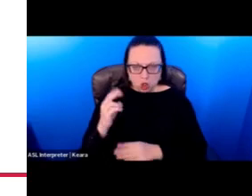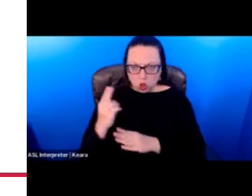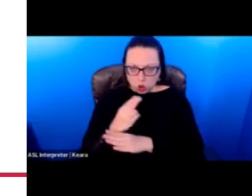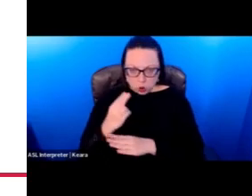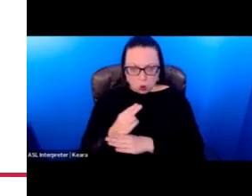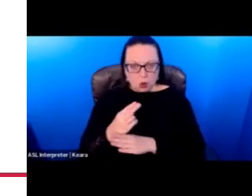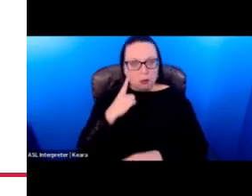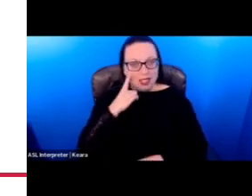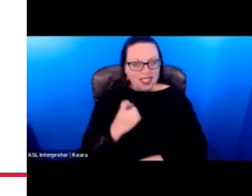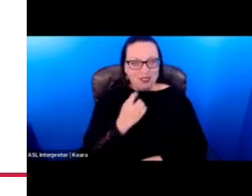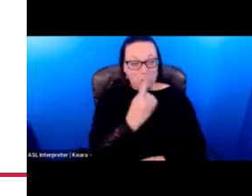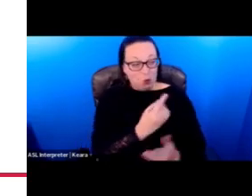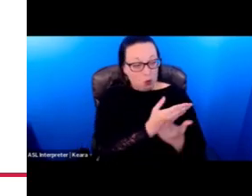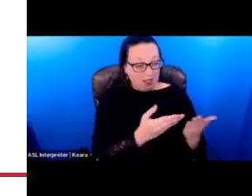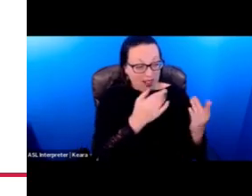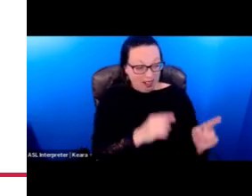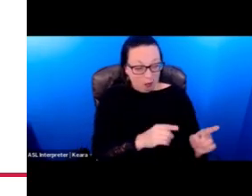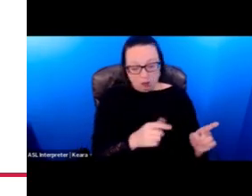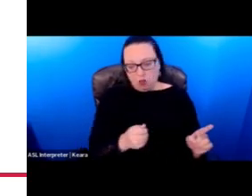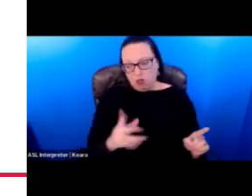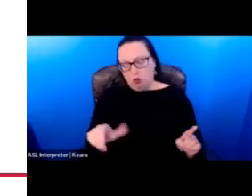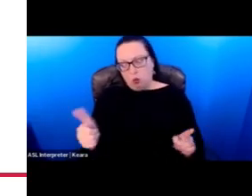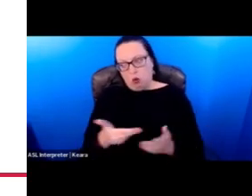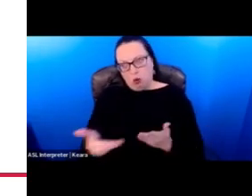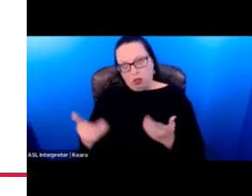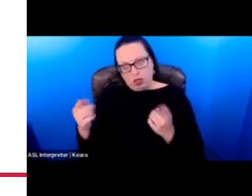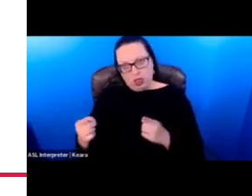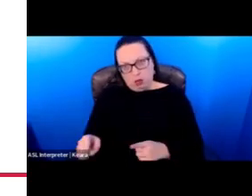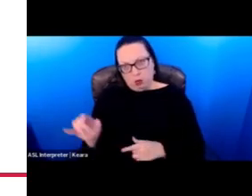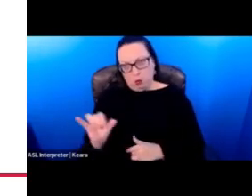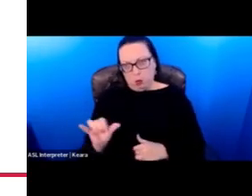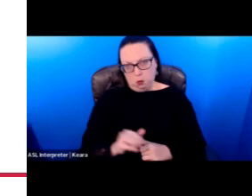a couple other things going on as well. And, you know, I just